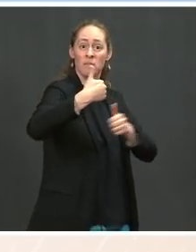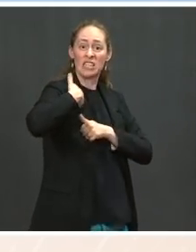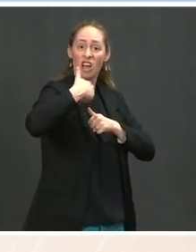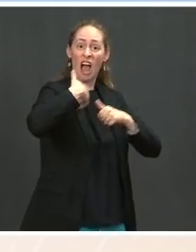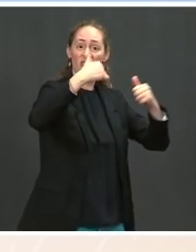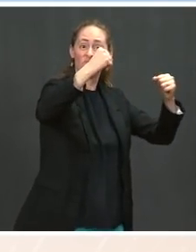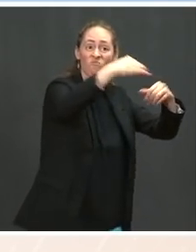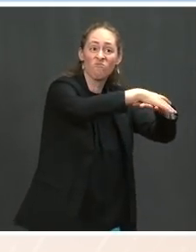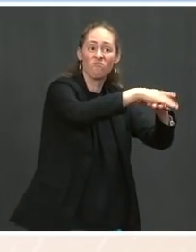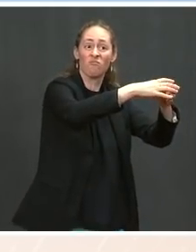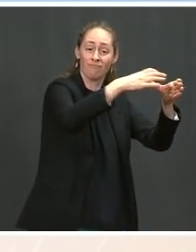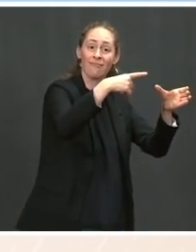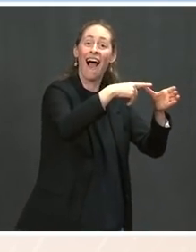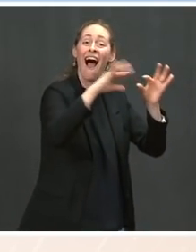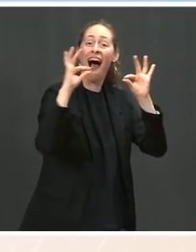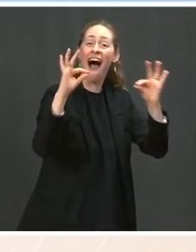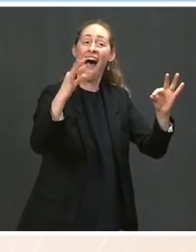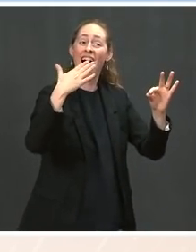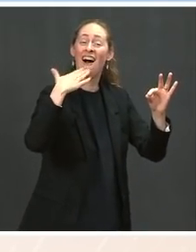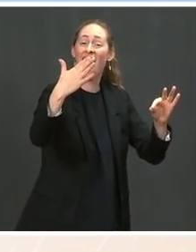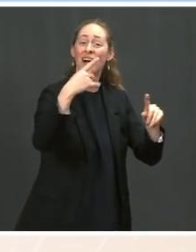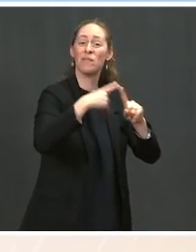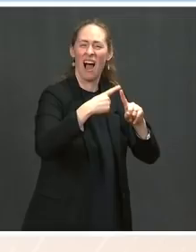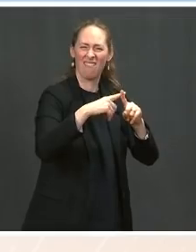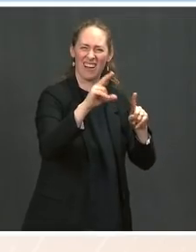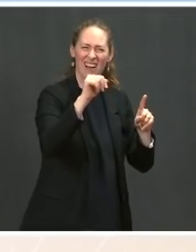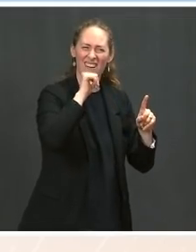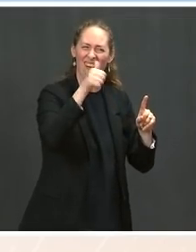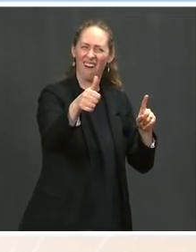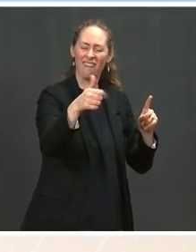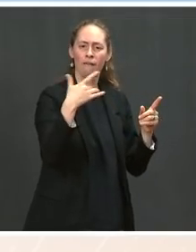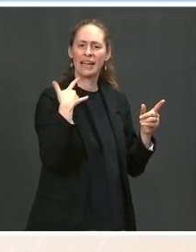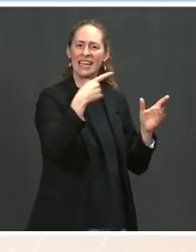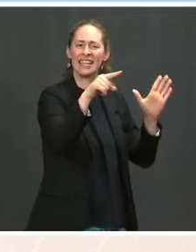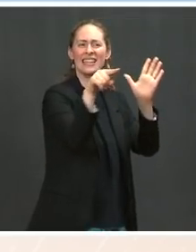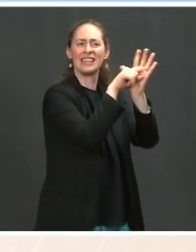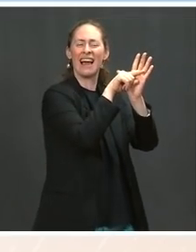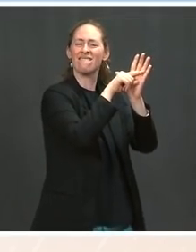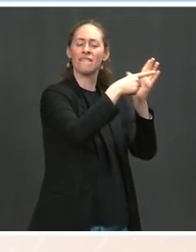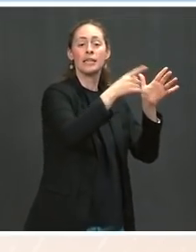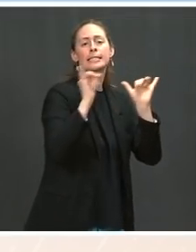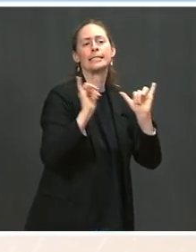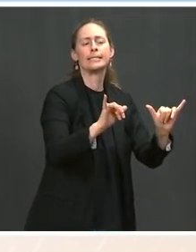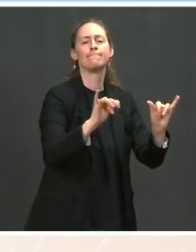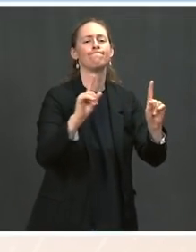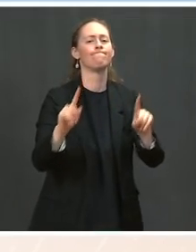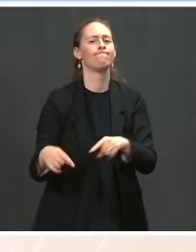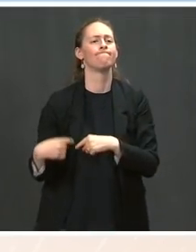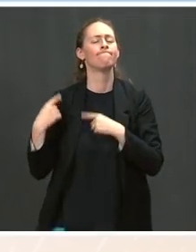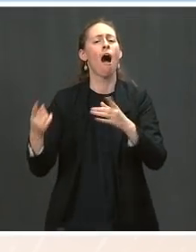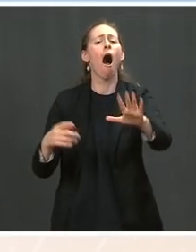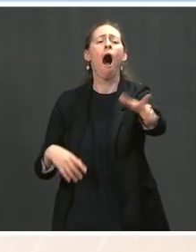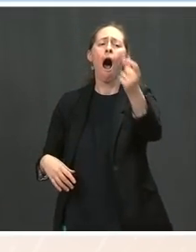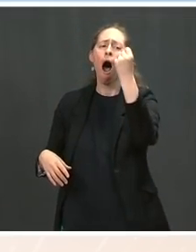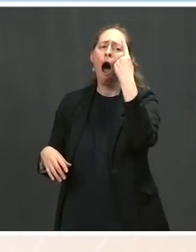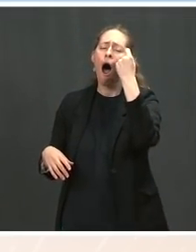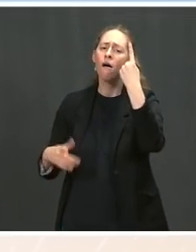long-term solution. That has been his consistent view. At the same time, because we have the ability to have a pre- --